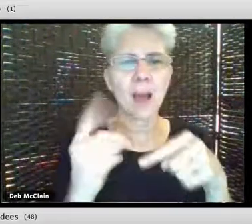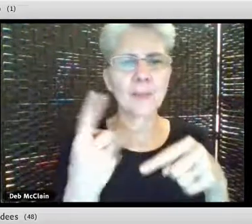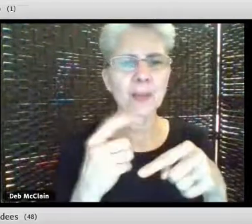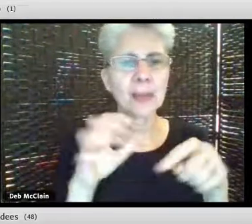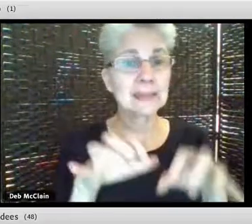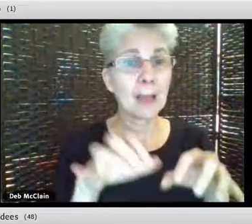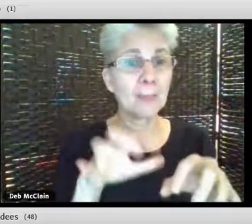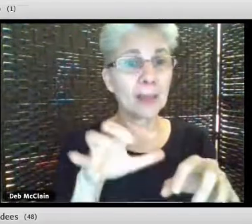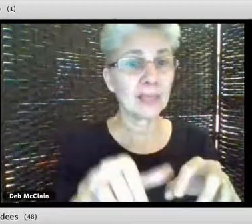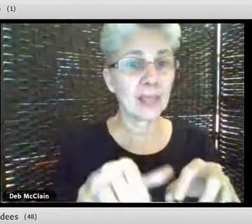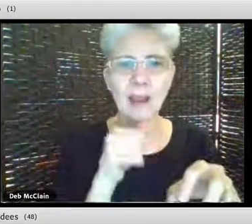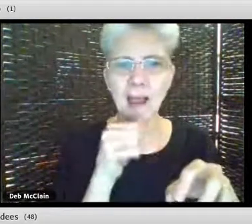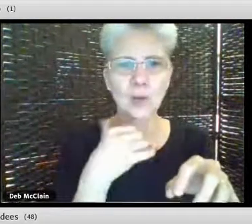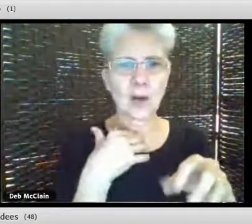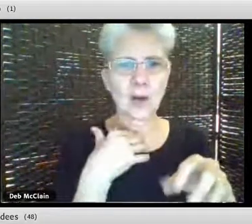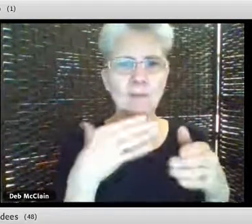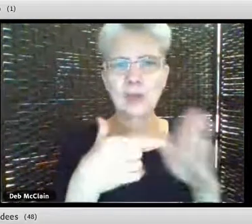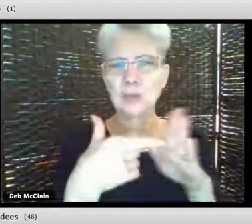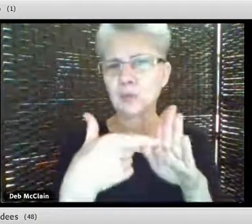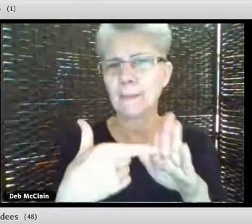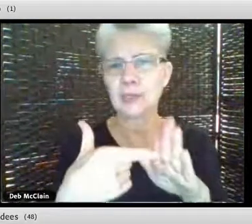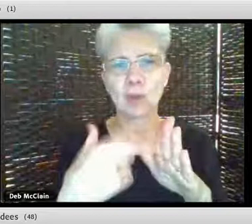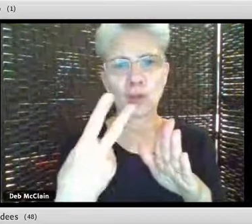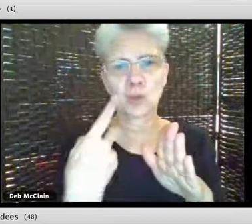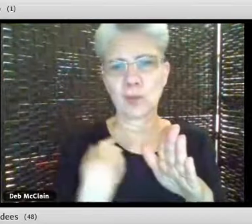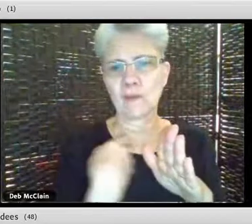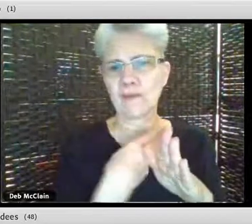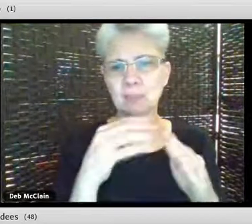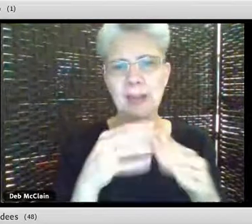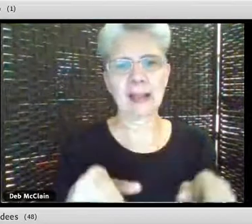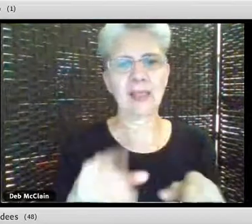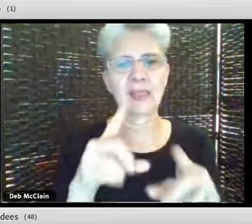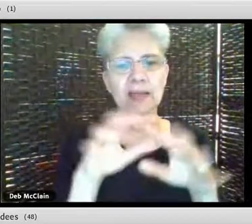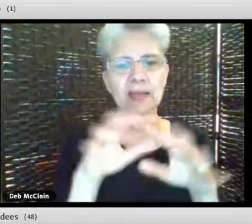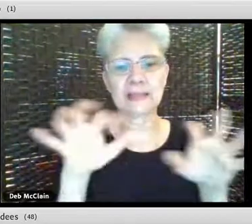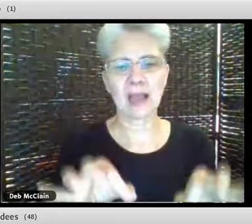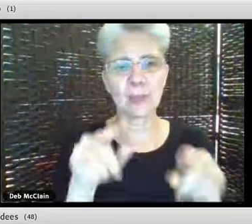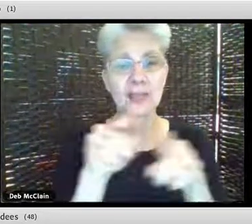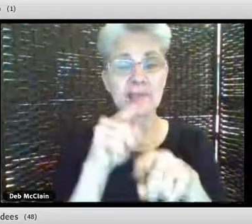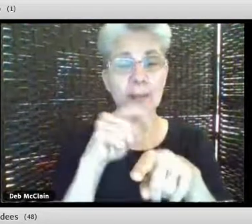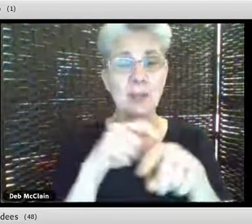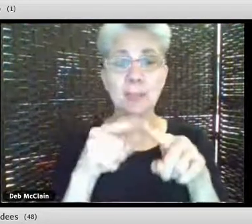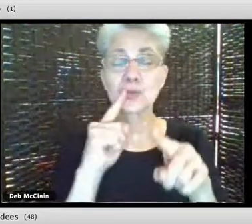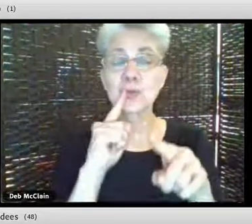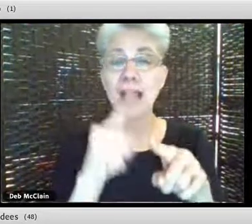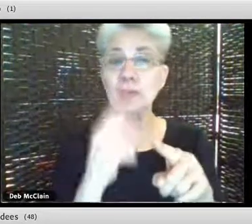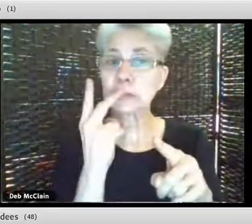You'll see on this screen right here where it says Tom and somebody is typing, I don't have a way to demonstrate two of us